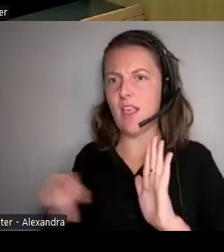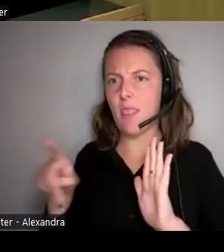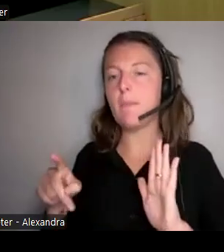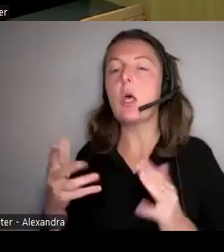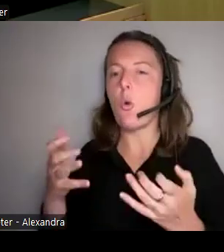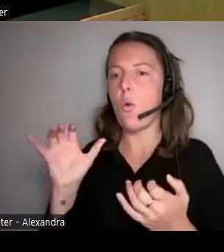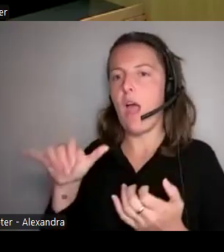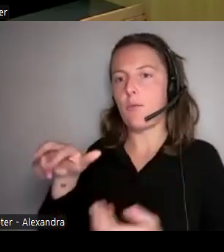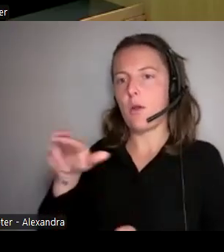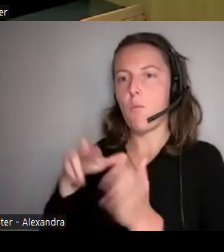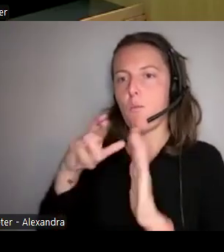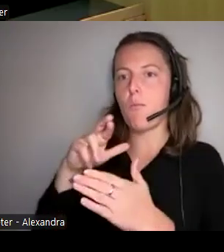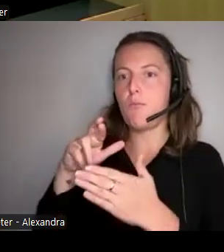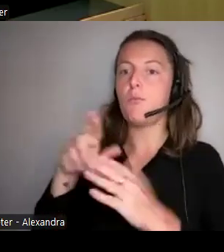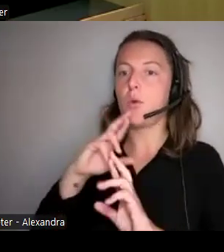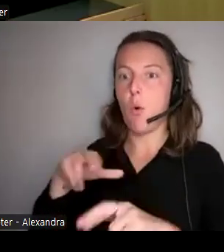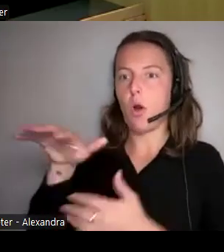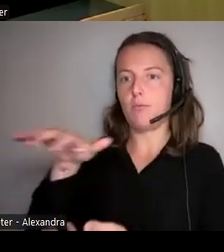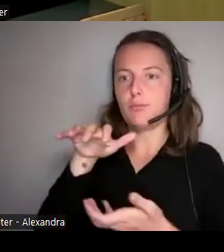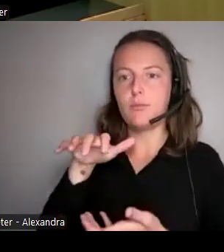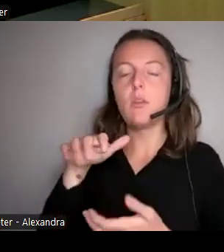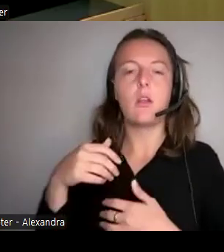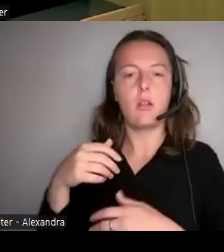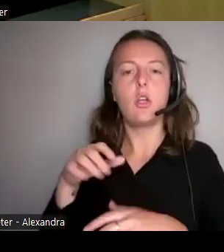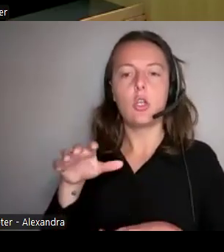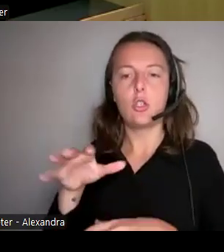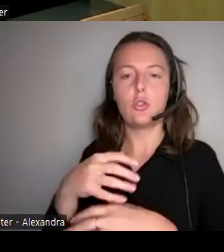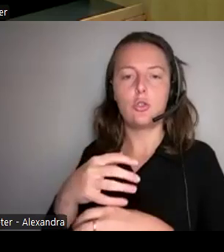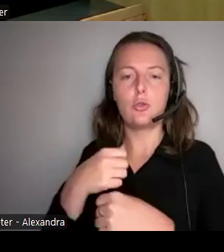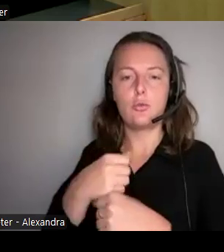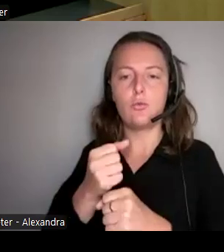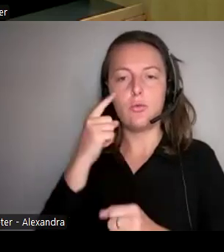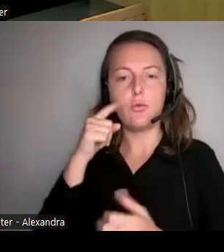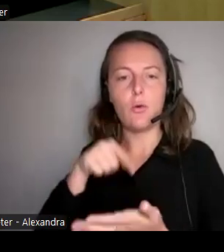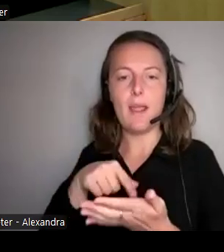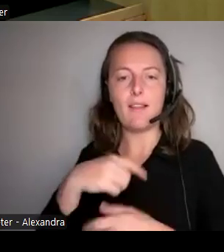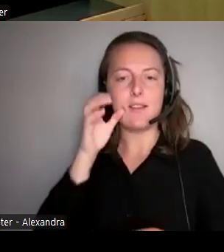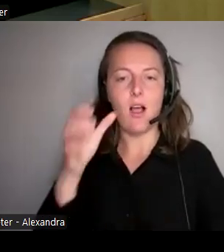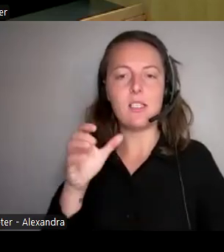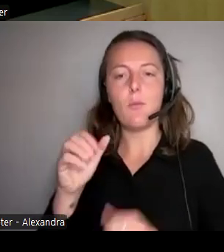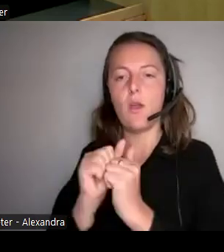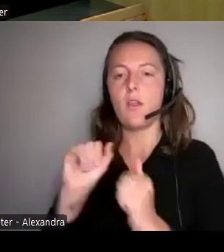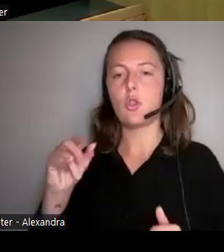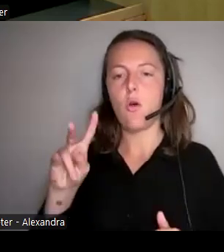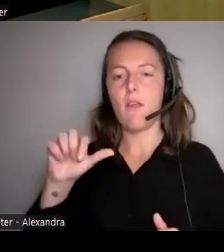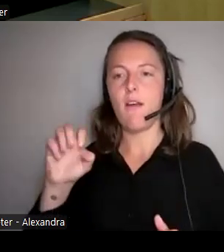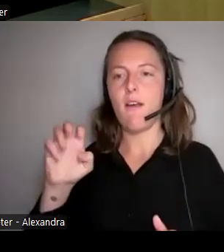Jovier Evans on that um to to create this concept it's not been released as an RFA yet as I can if I